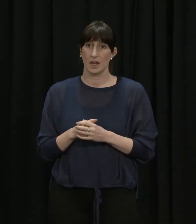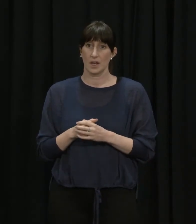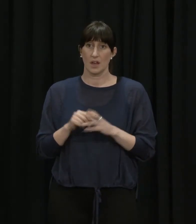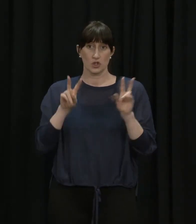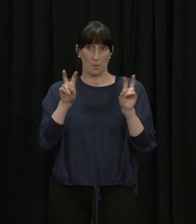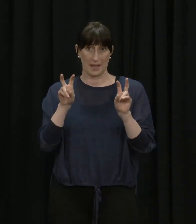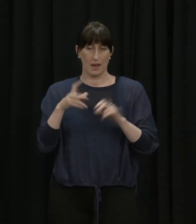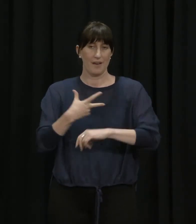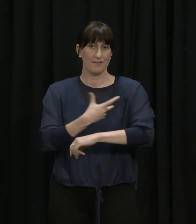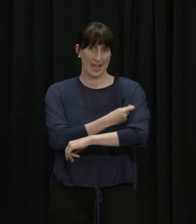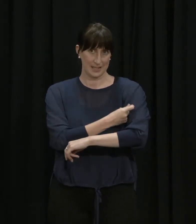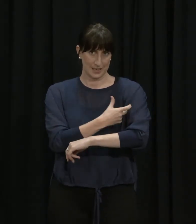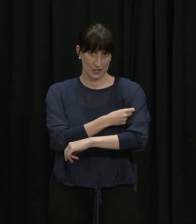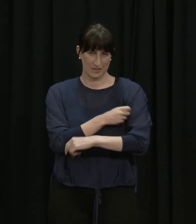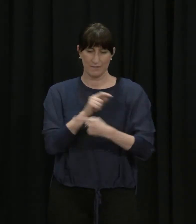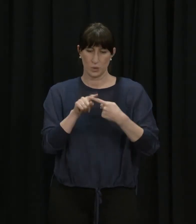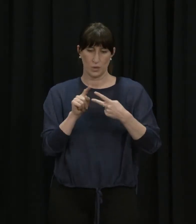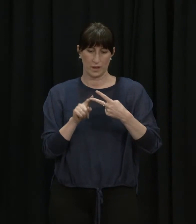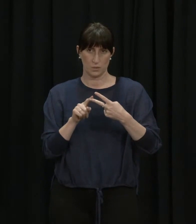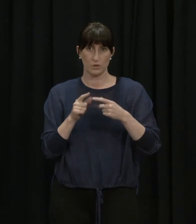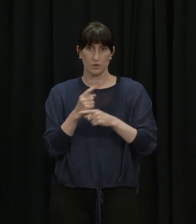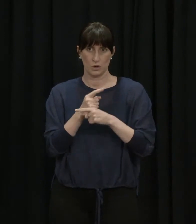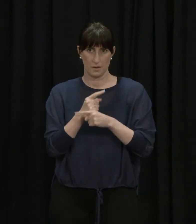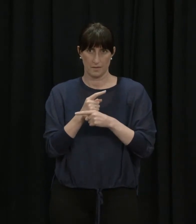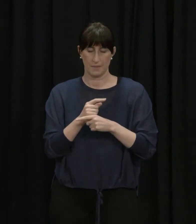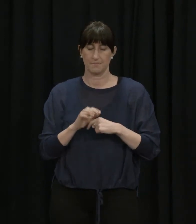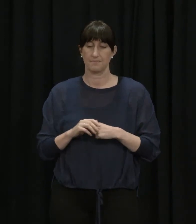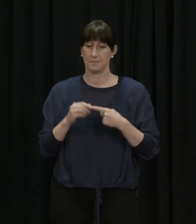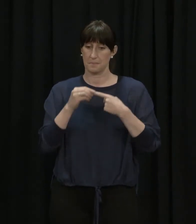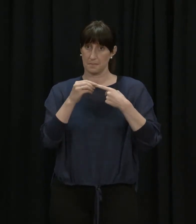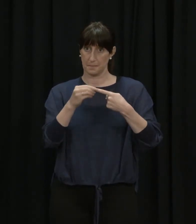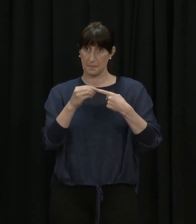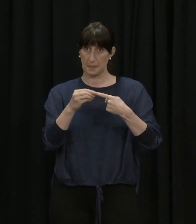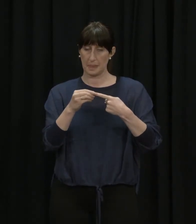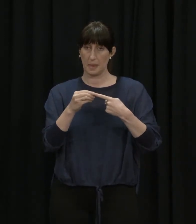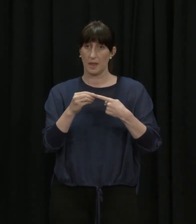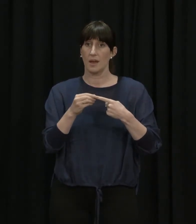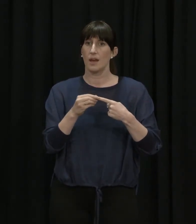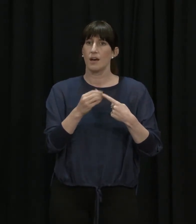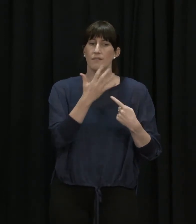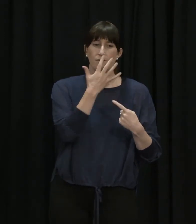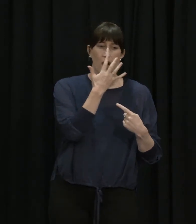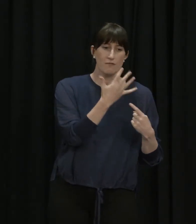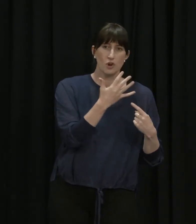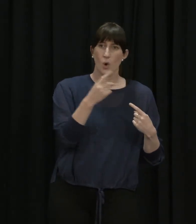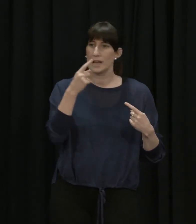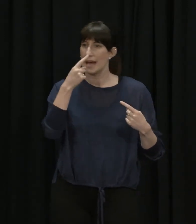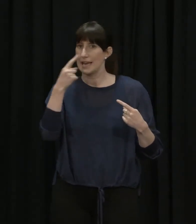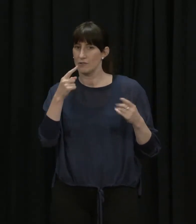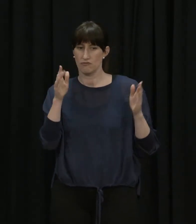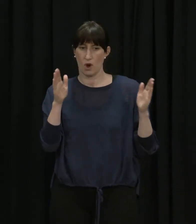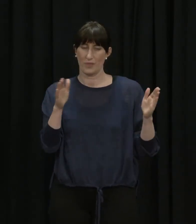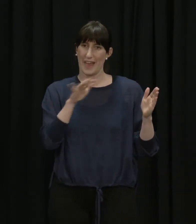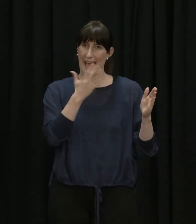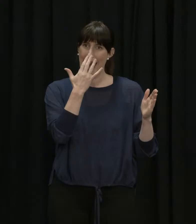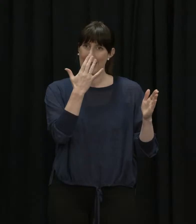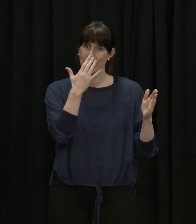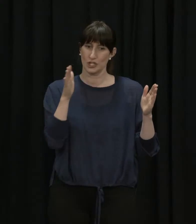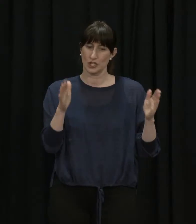North Shore Hospital. Continuing the vaccination theme, two areas to cover here.